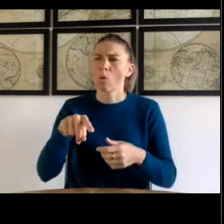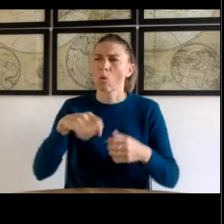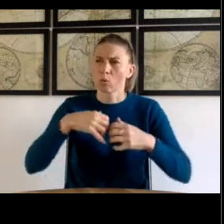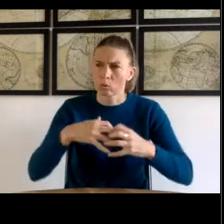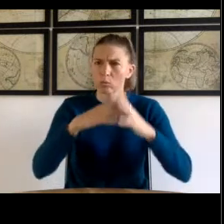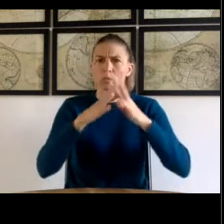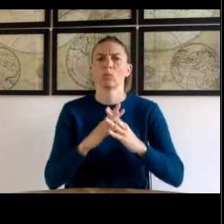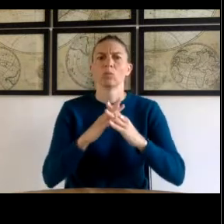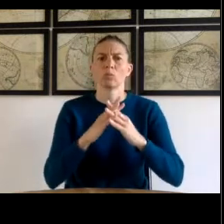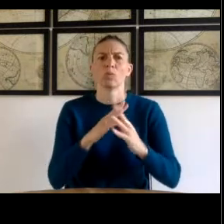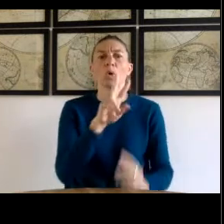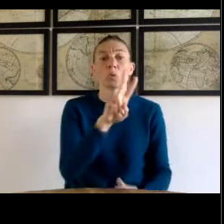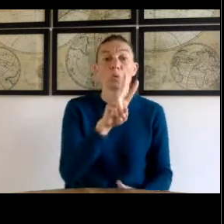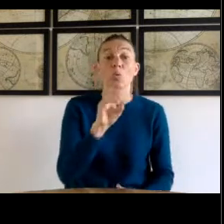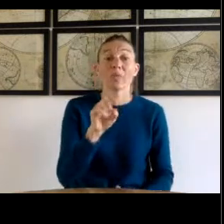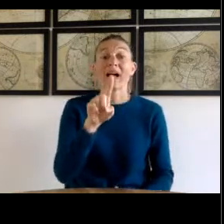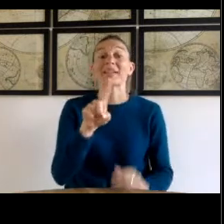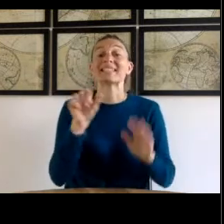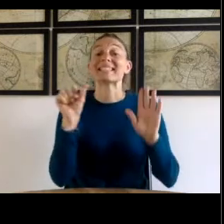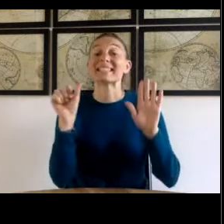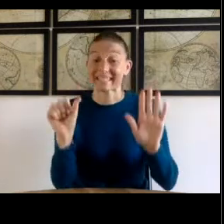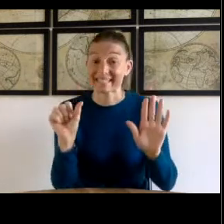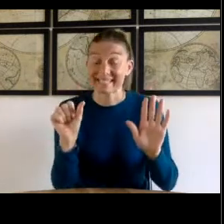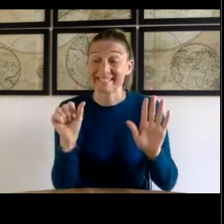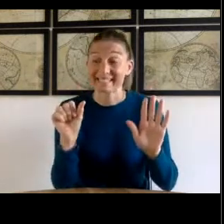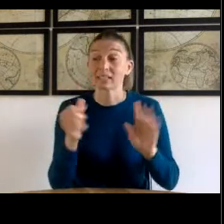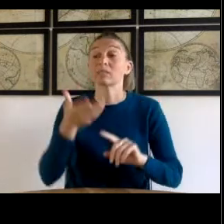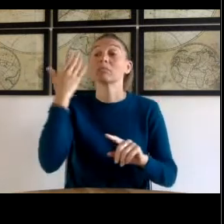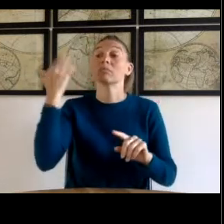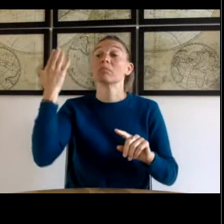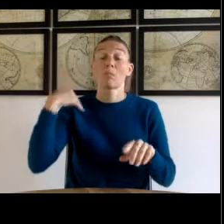with some work by the then President of the European Commission,